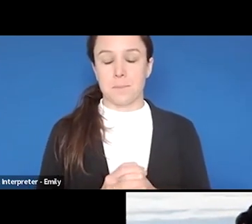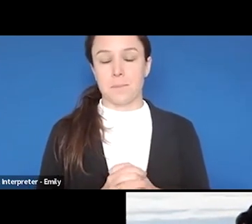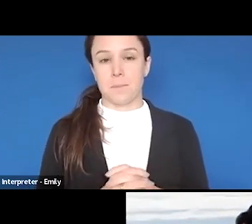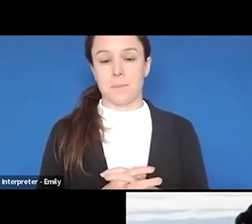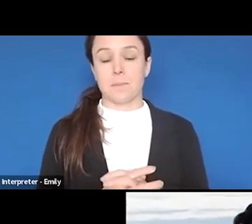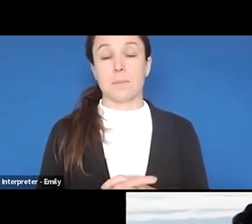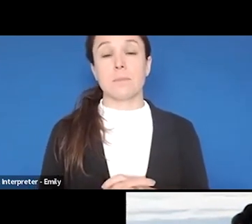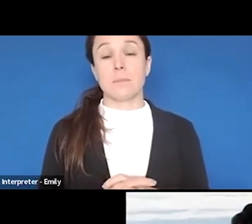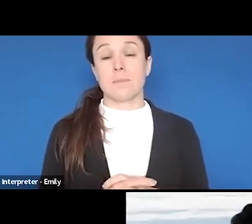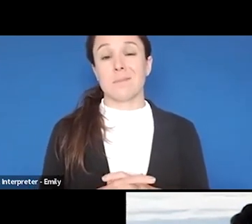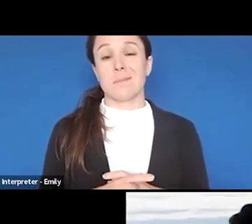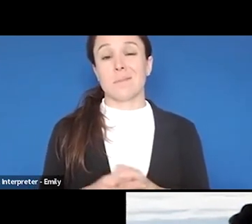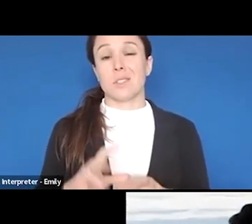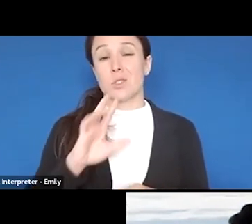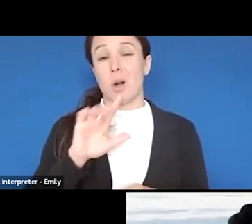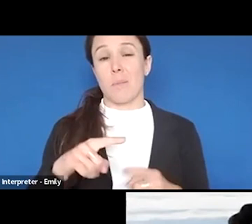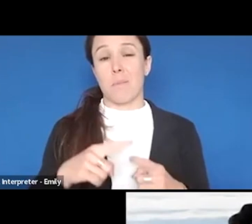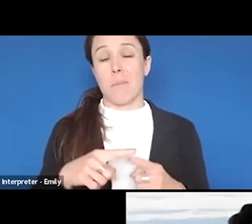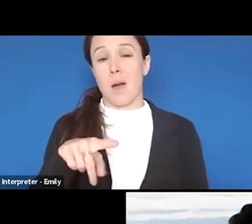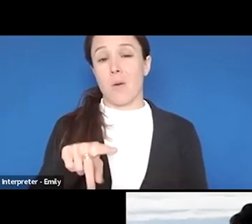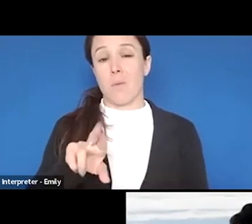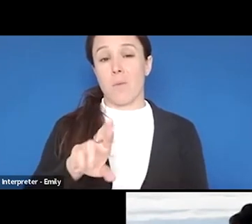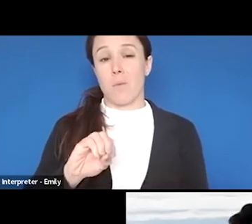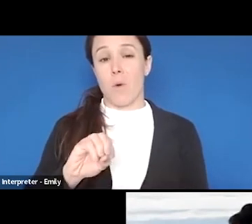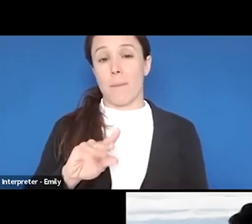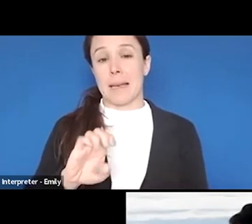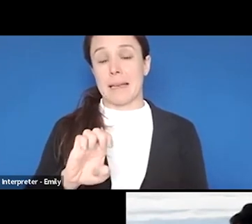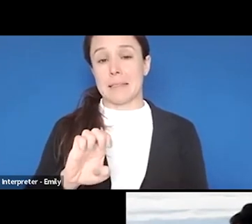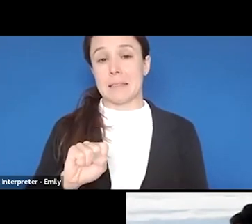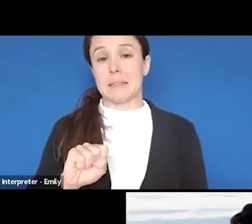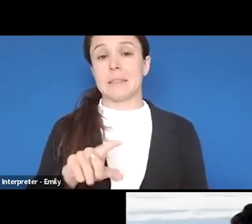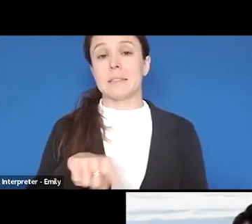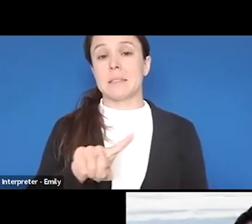the importance of provenance that Meredith brought up - understanding where something